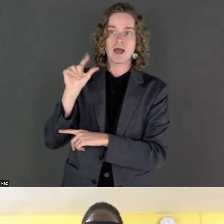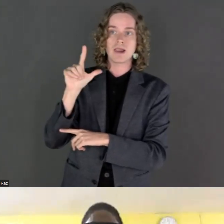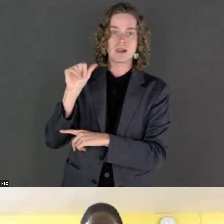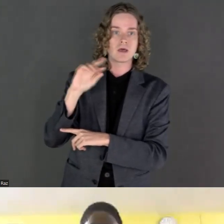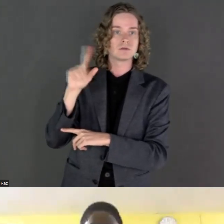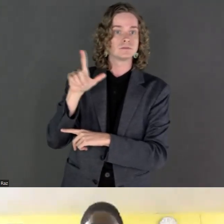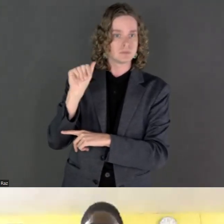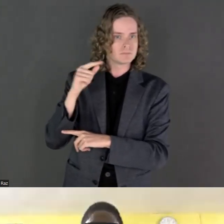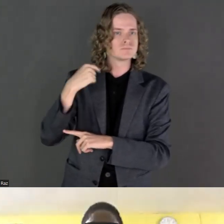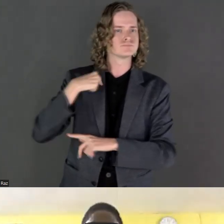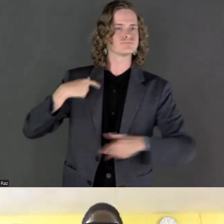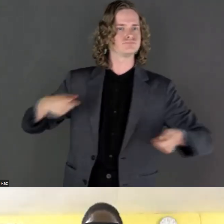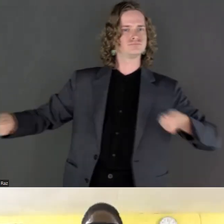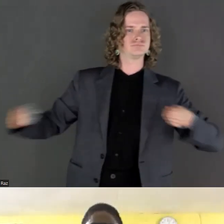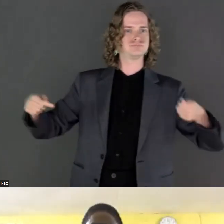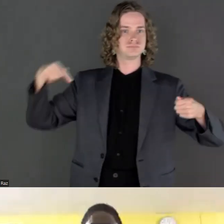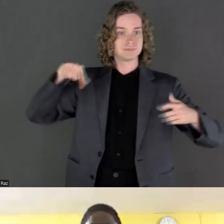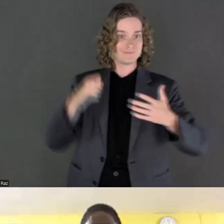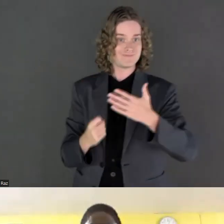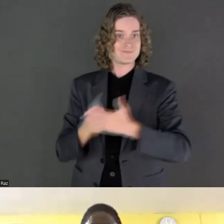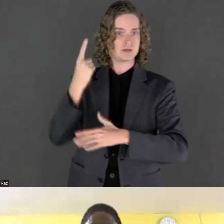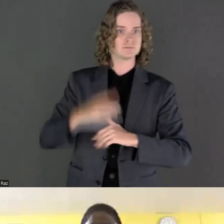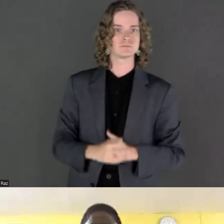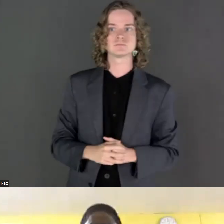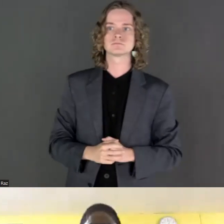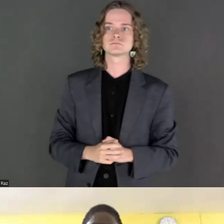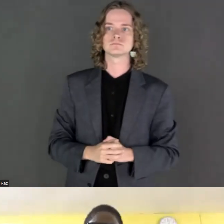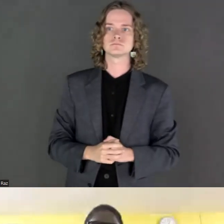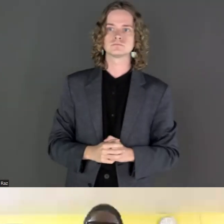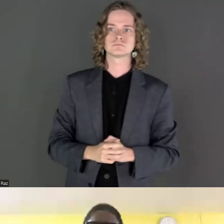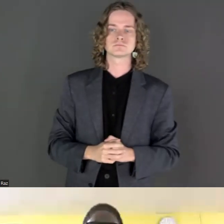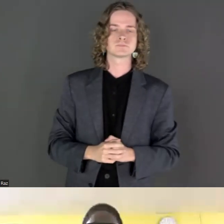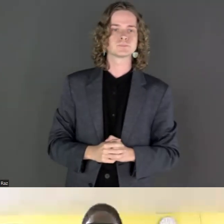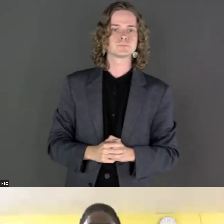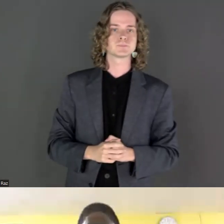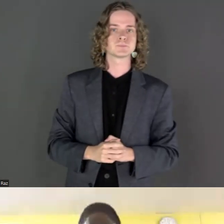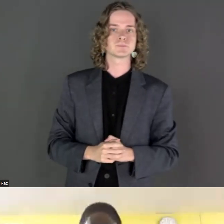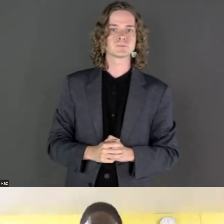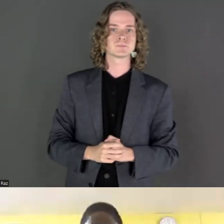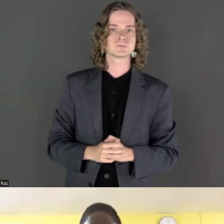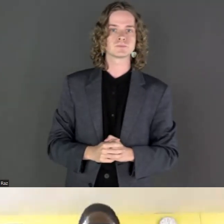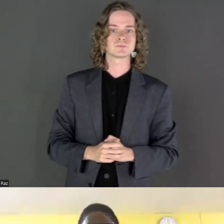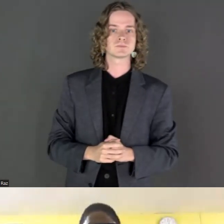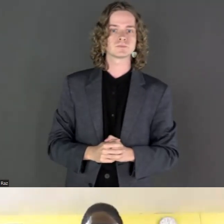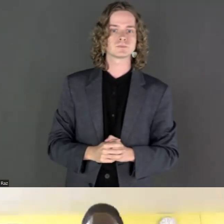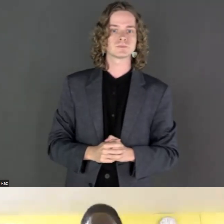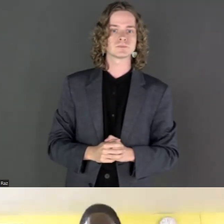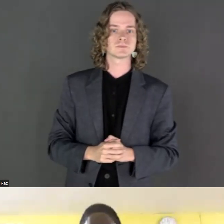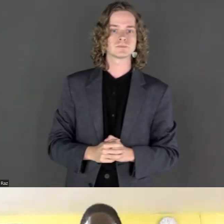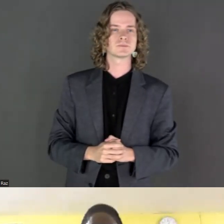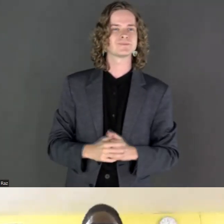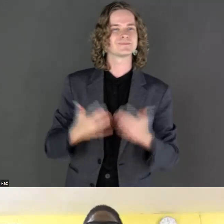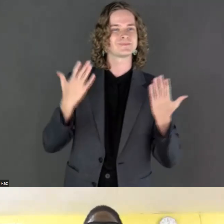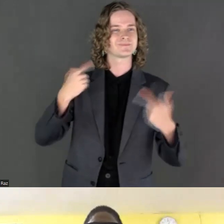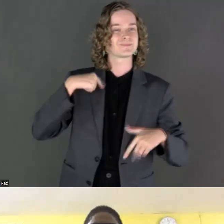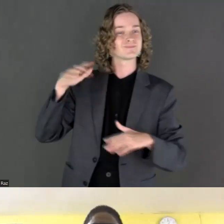the humanitarian networks and partnerships, weeks 2023. Now, I will give the floor to my